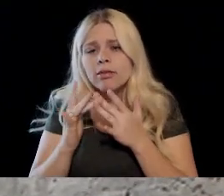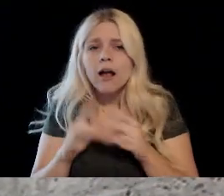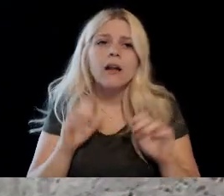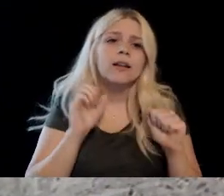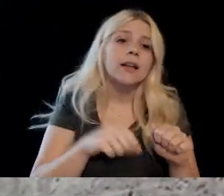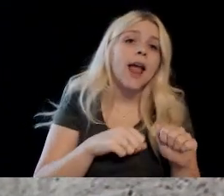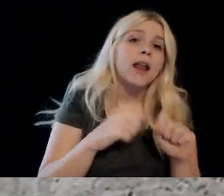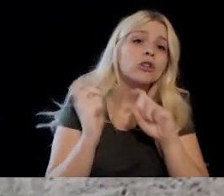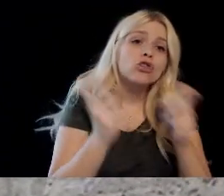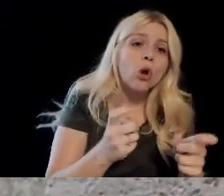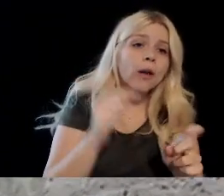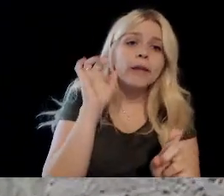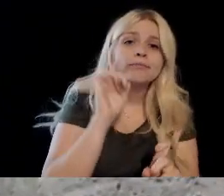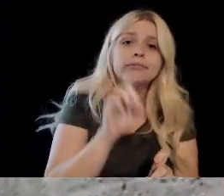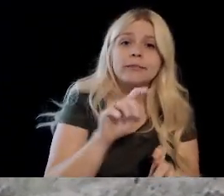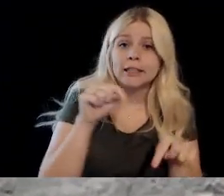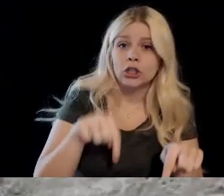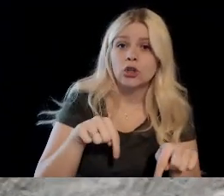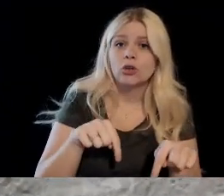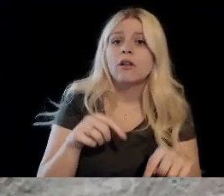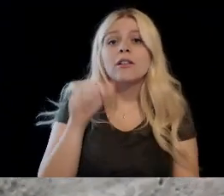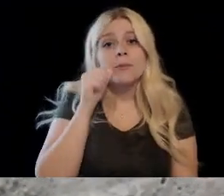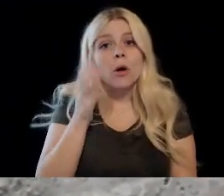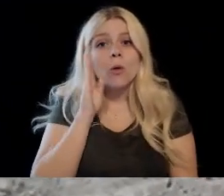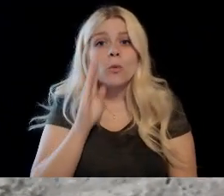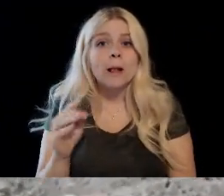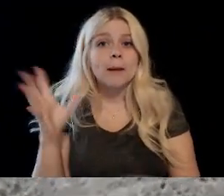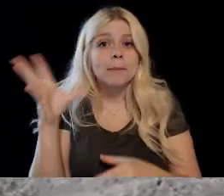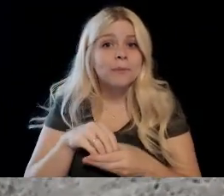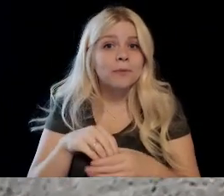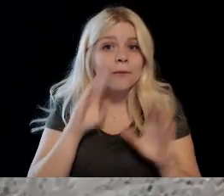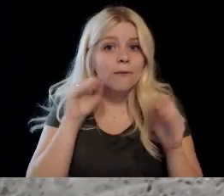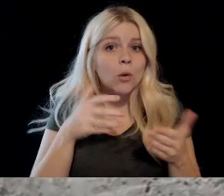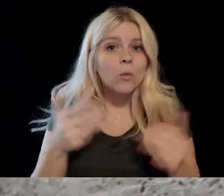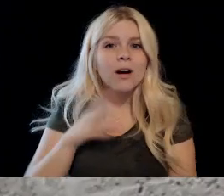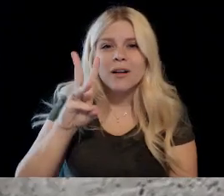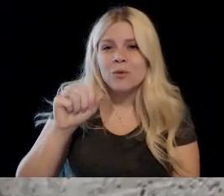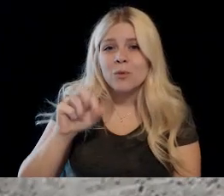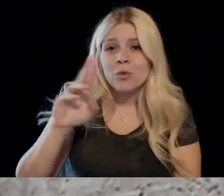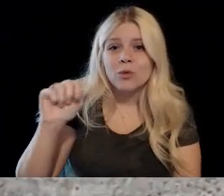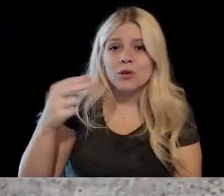awesome animal art. And tomorrow we'll be with the warthogs. Thanks so much for being here, you guys. Have a great day!